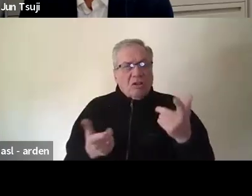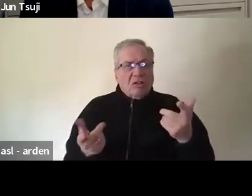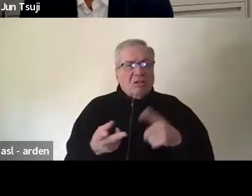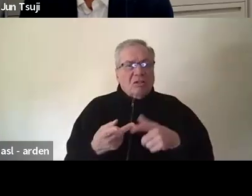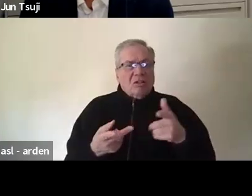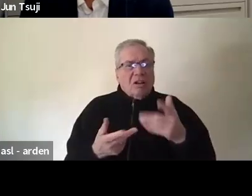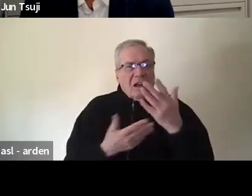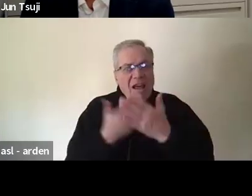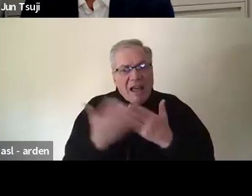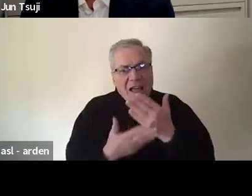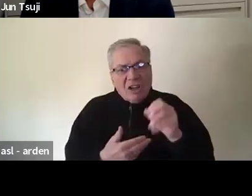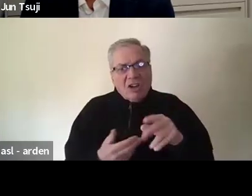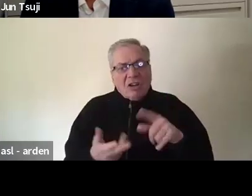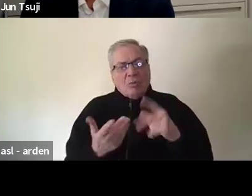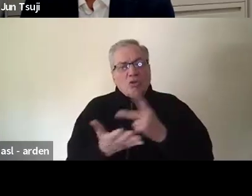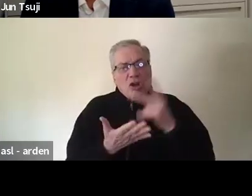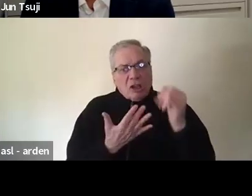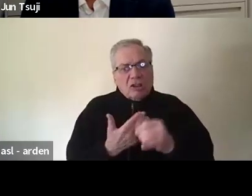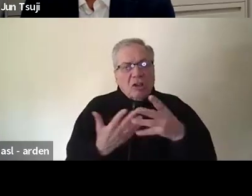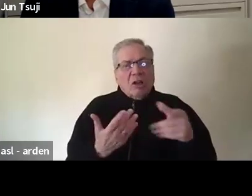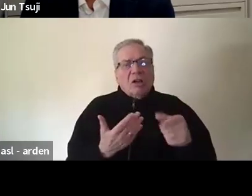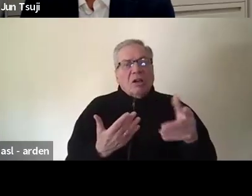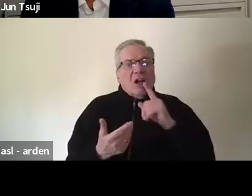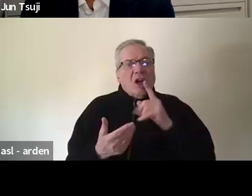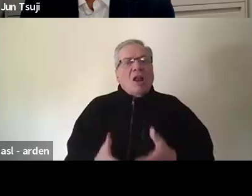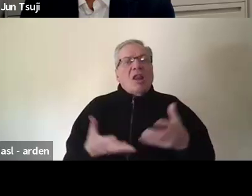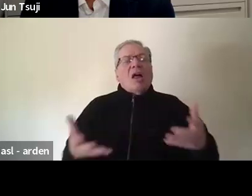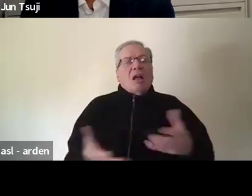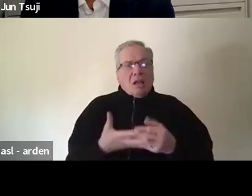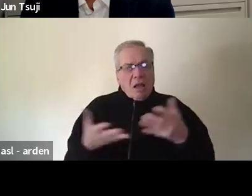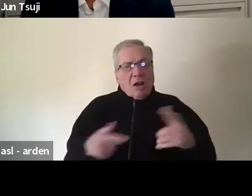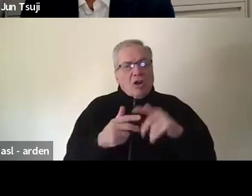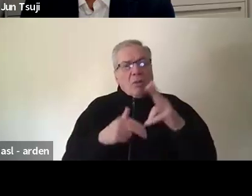hands-on projects. And lots and lots of them to help them build up the resume.